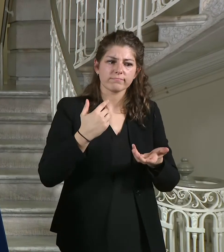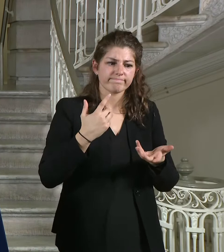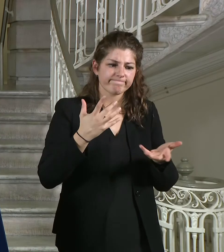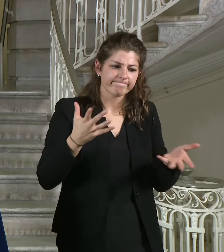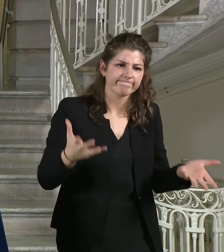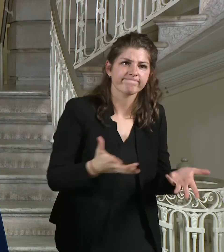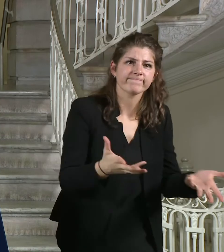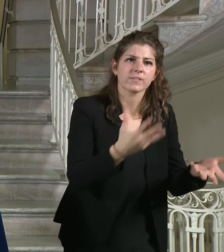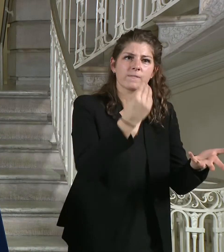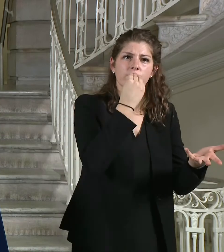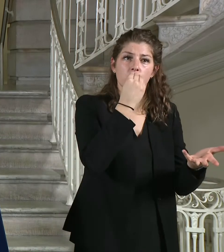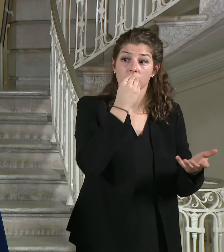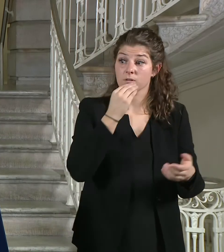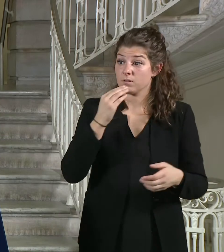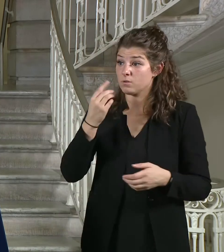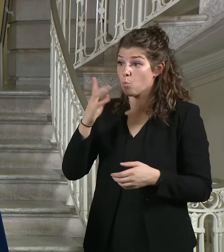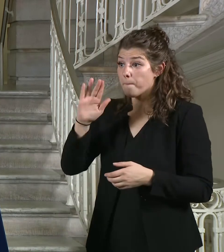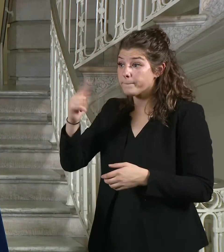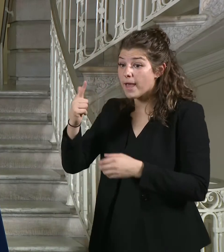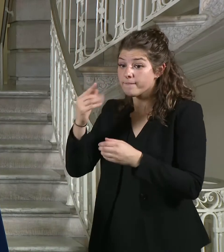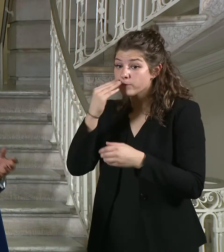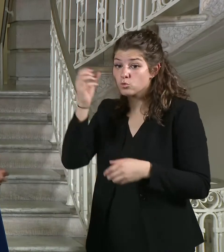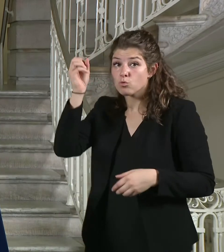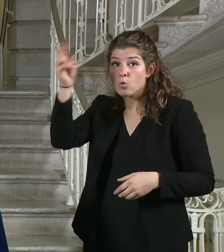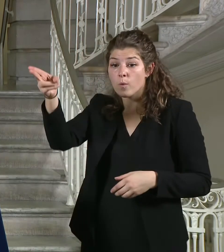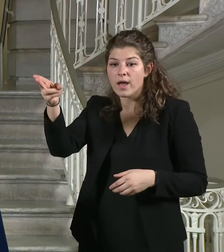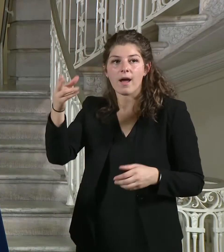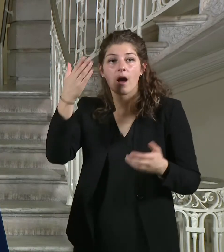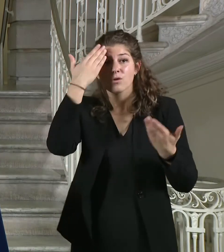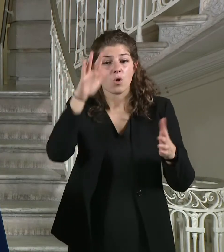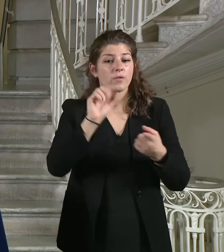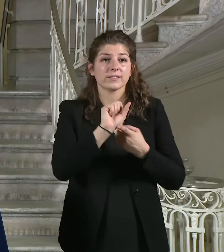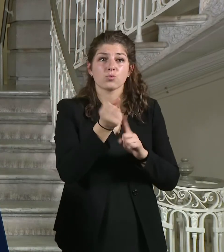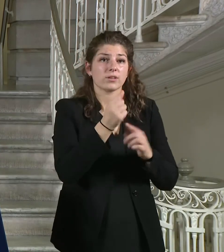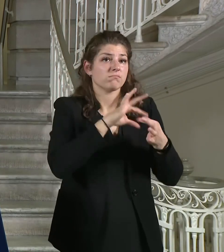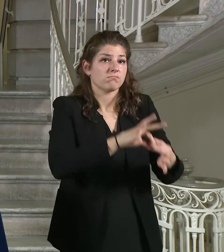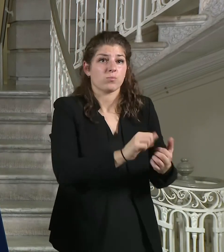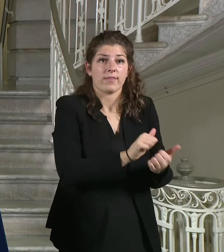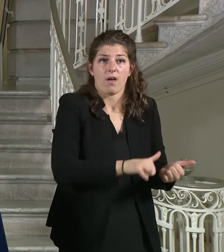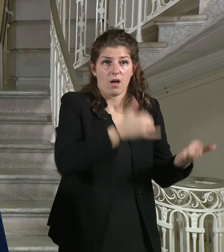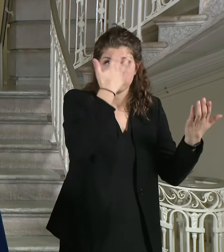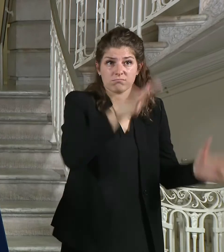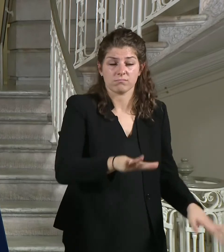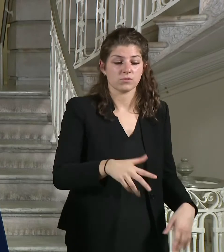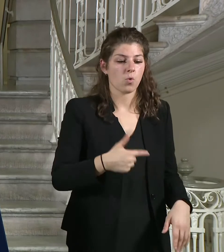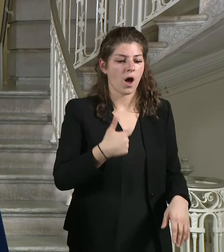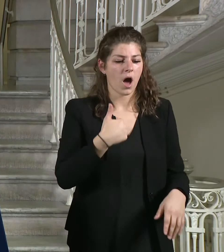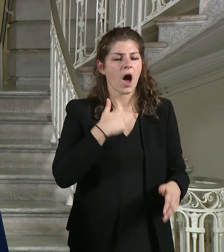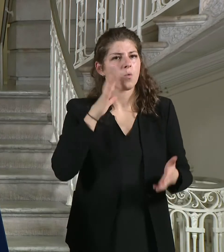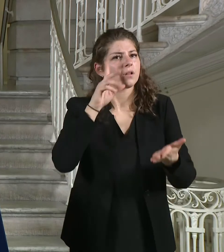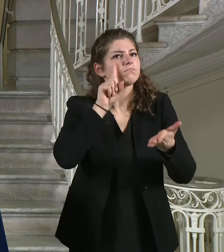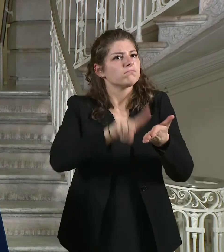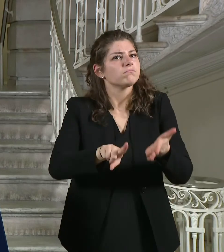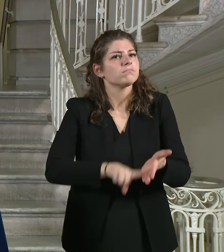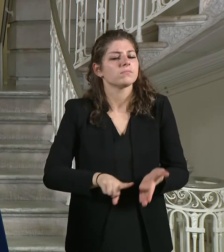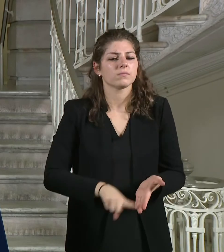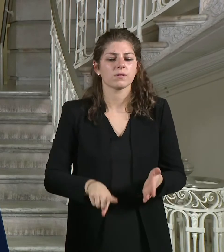THAT IS A REALLY GREAT EFFORT FOR THE PEOPLE OF THIS CITY AND I'M NOT QUITE SURE IF THERE IS A BAG